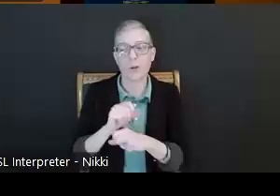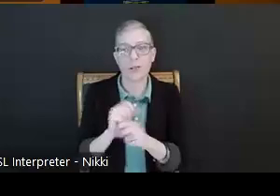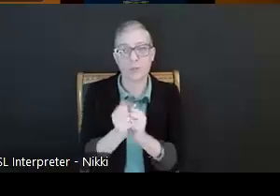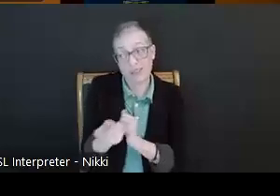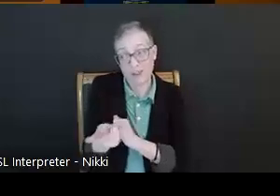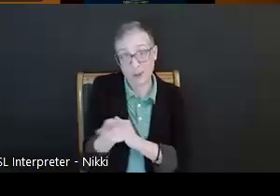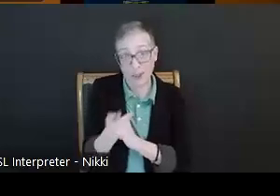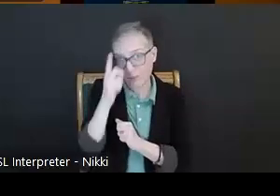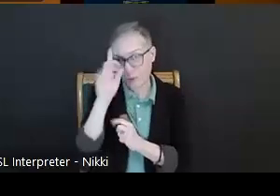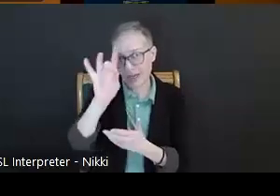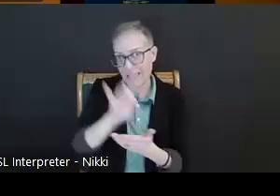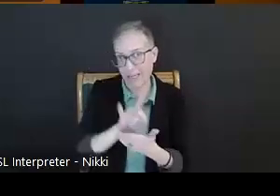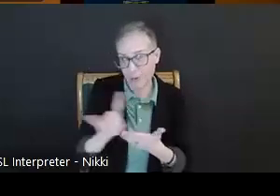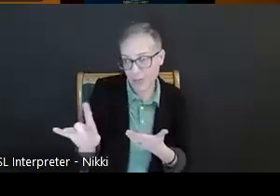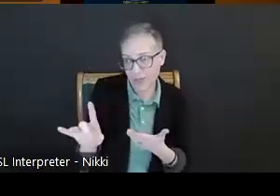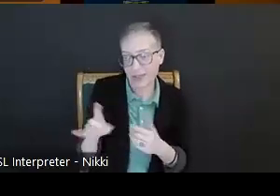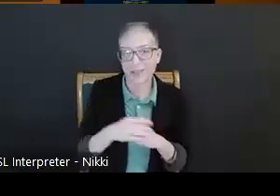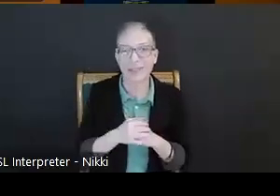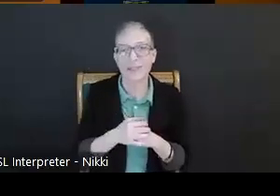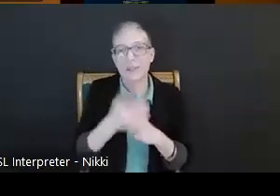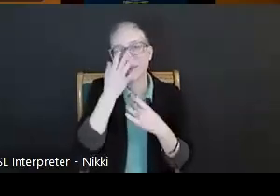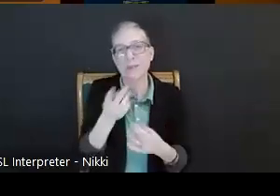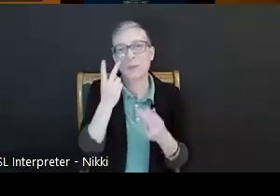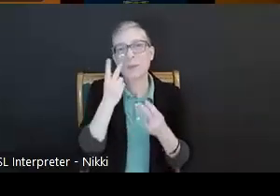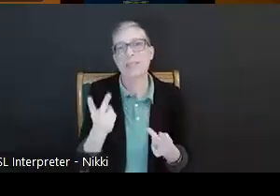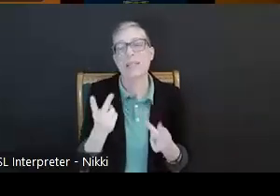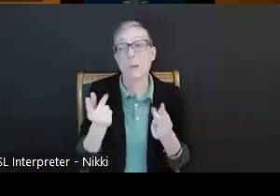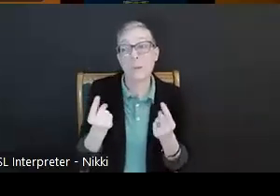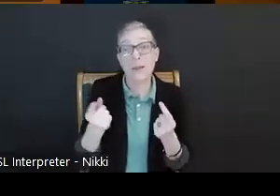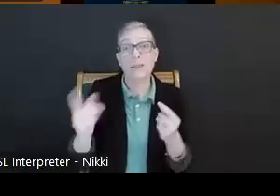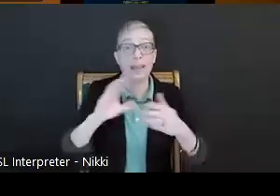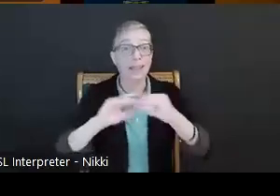in terms of what they wanted to say in the context especially of advanced cancer and